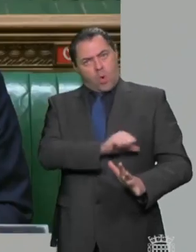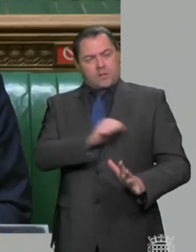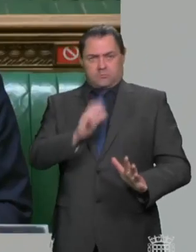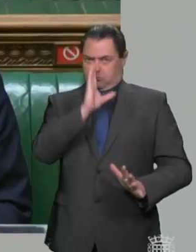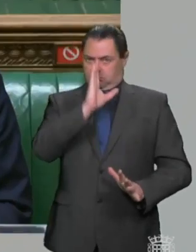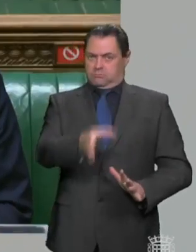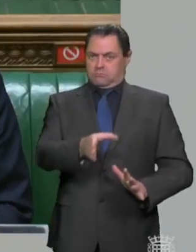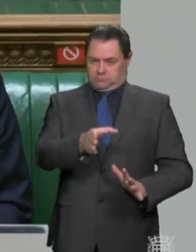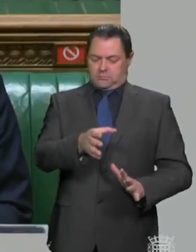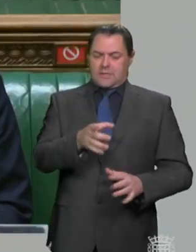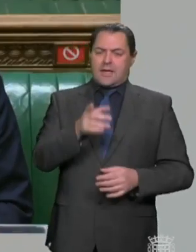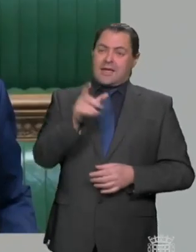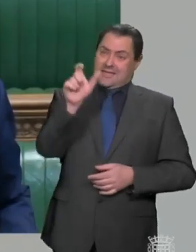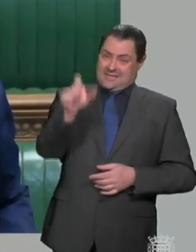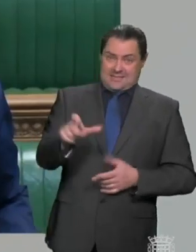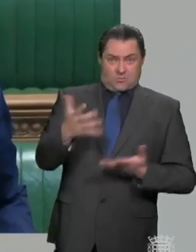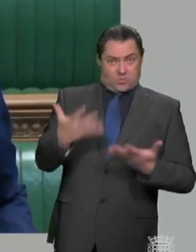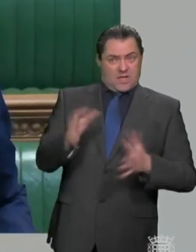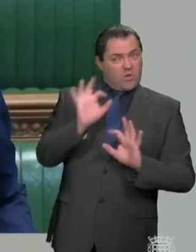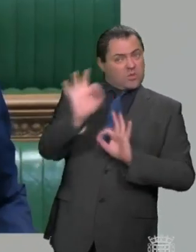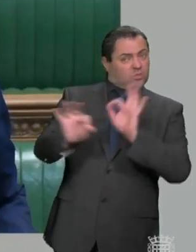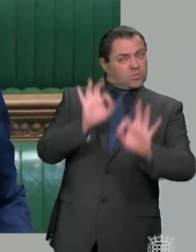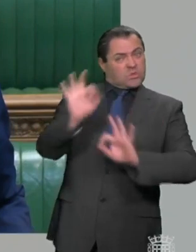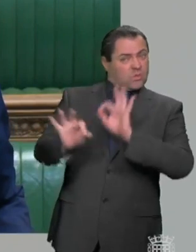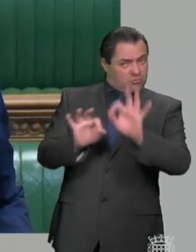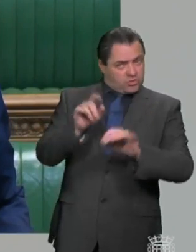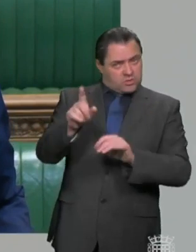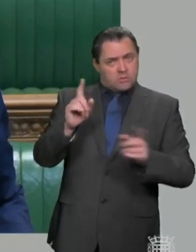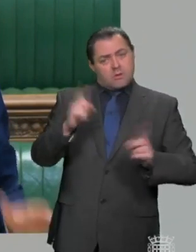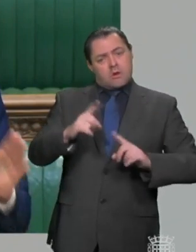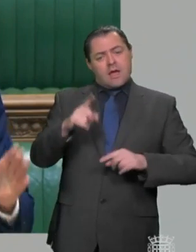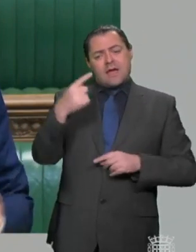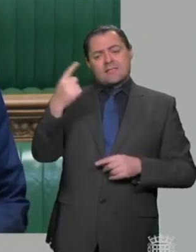This morning that same adviser has said that senior Ministers—these are his words—